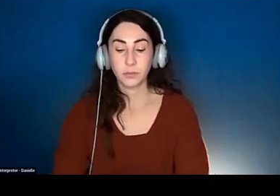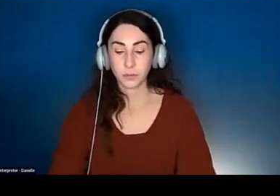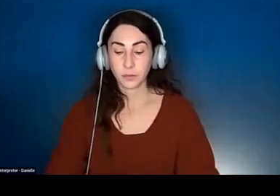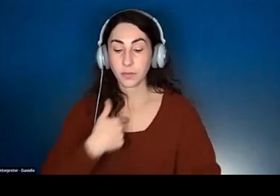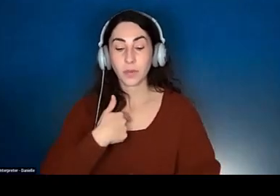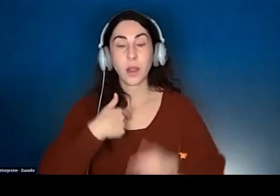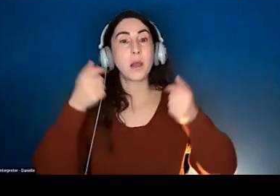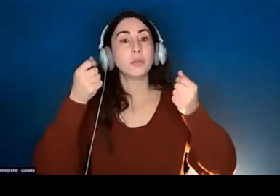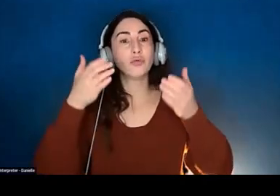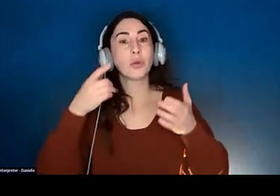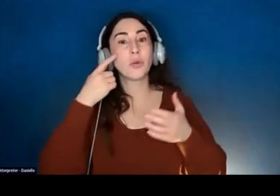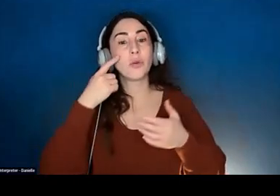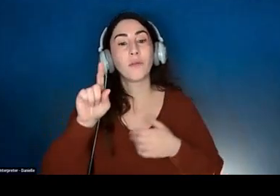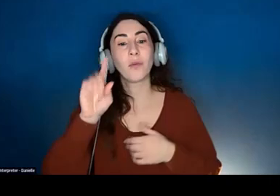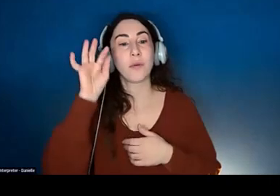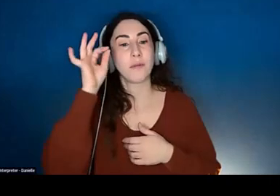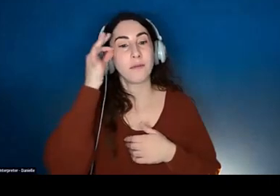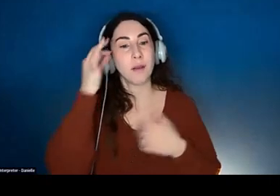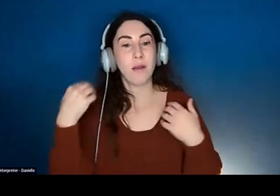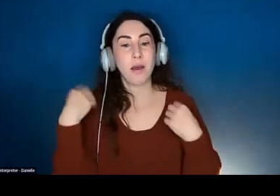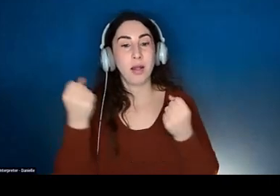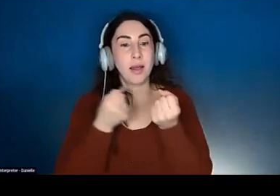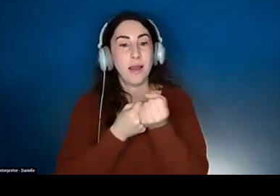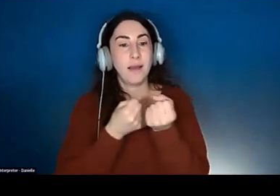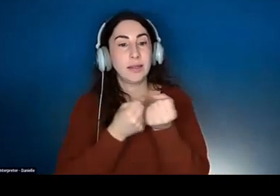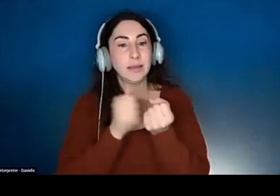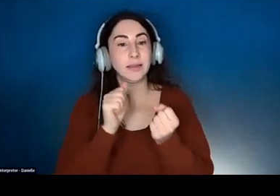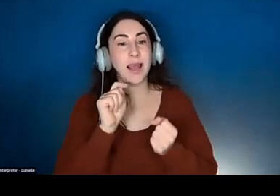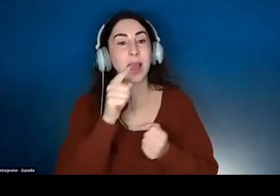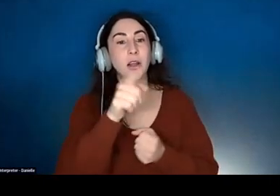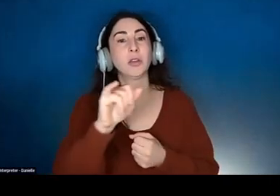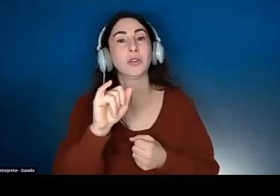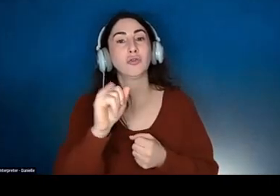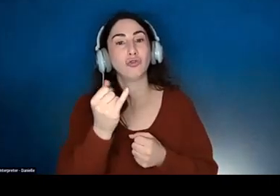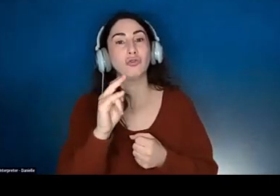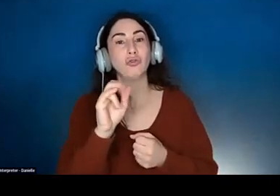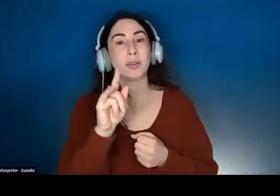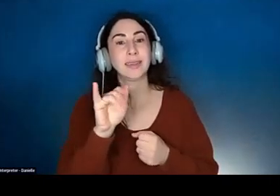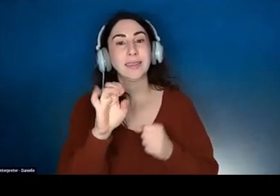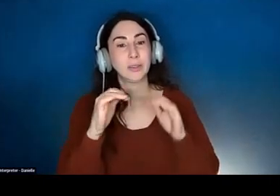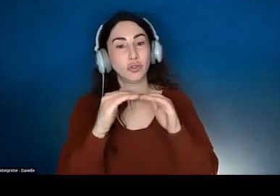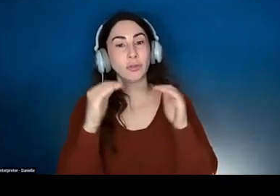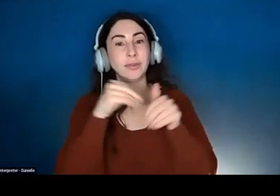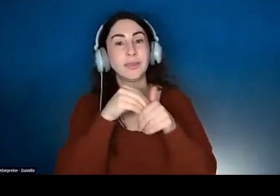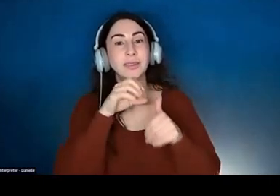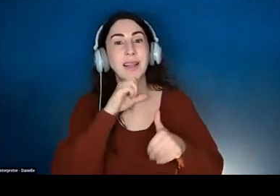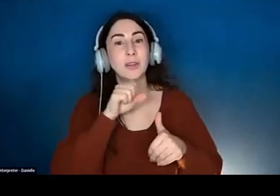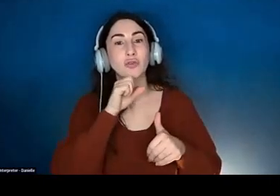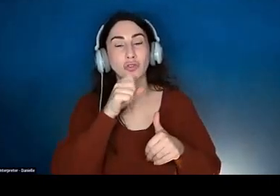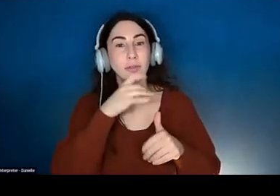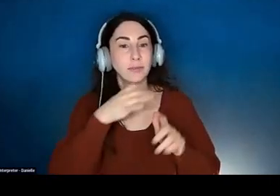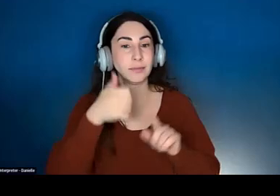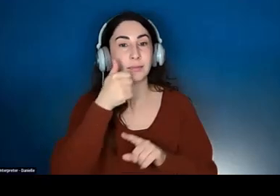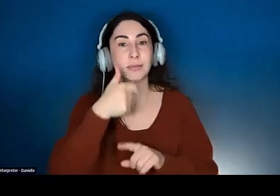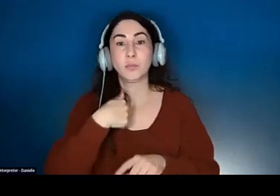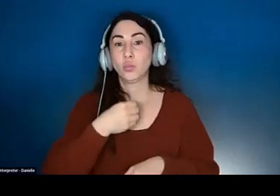of Federal Health Advocacy at Justice in Aging. I'm a white 42-year-old woman with brown hair and glasses,